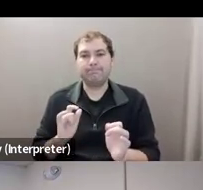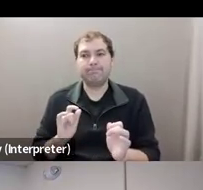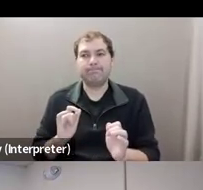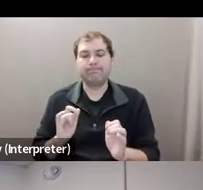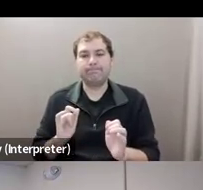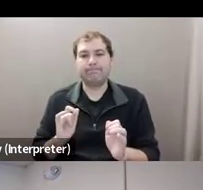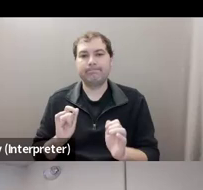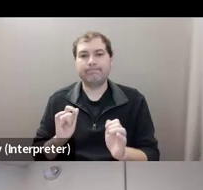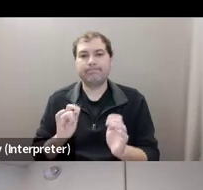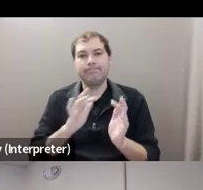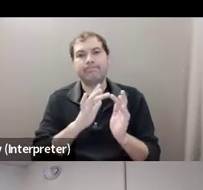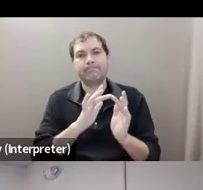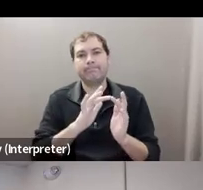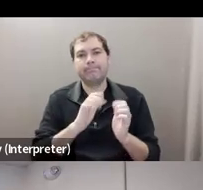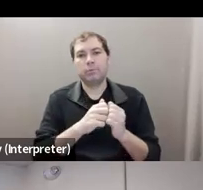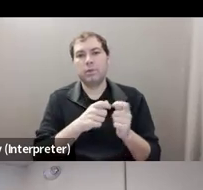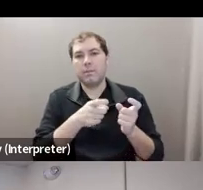Don Posh: the manager of the clinic.